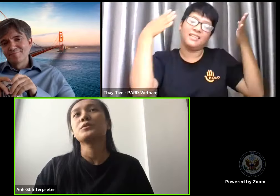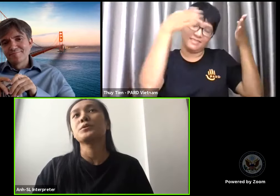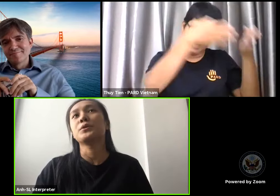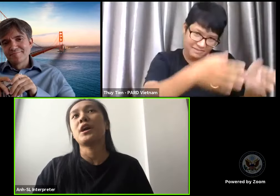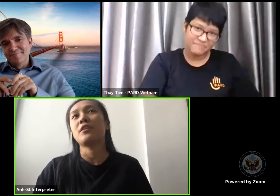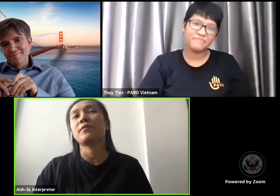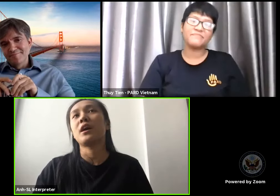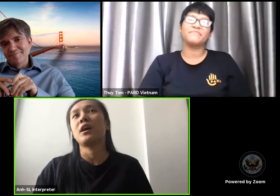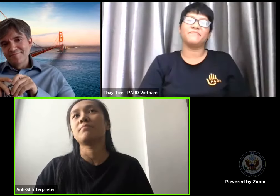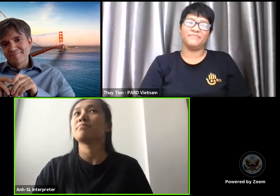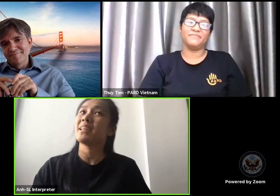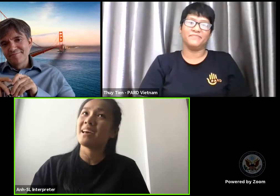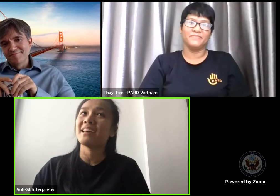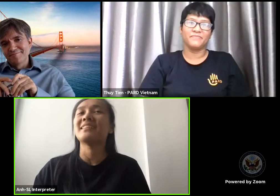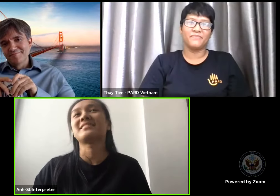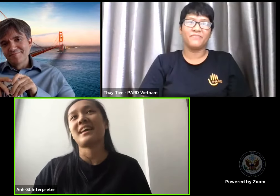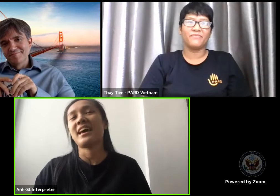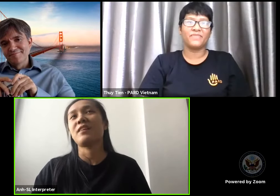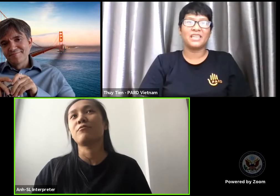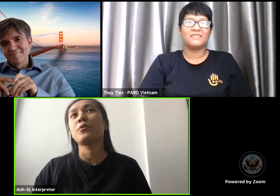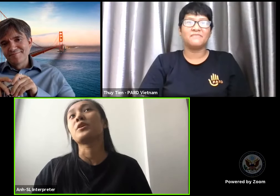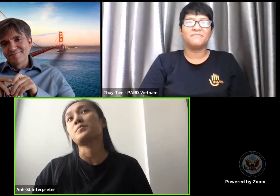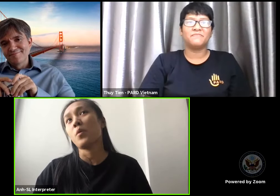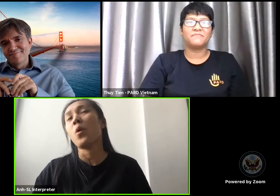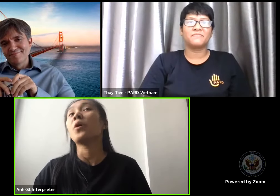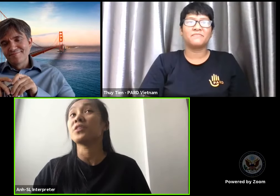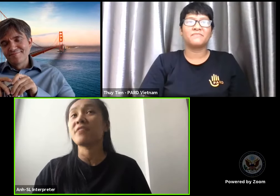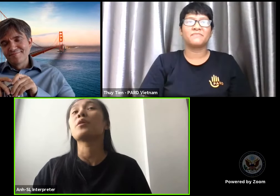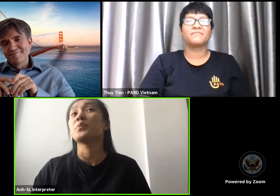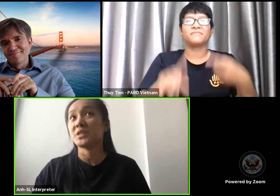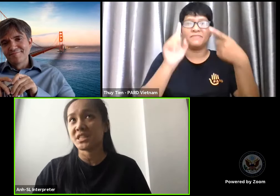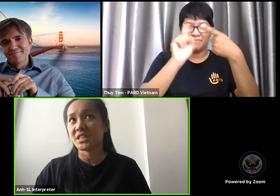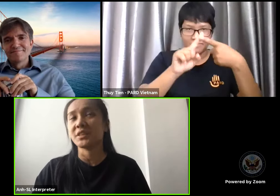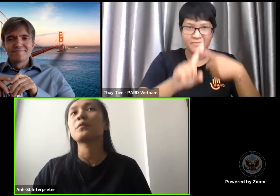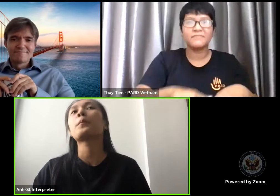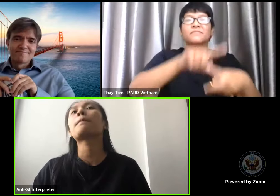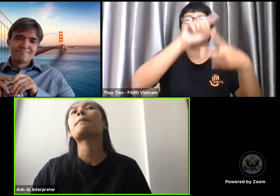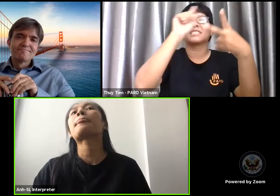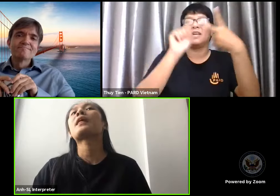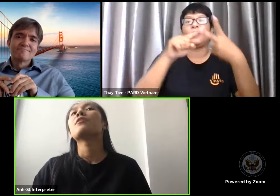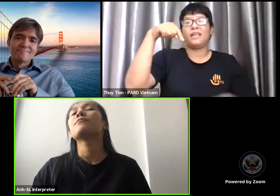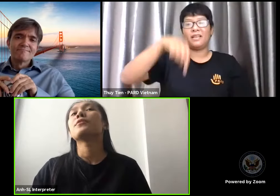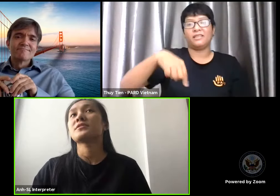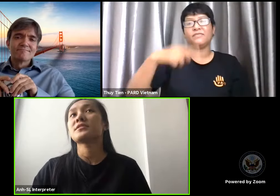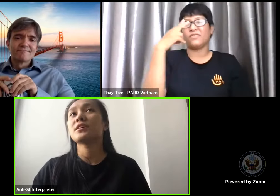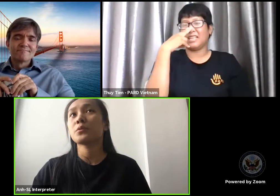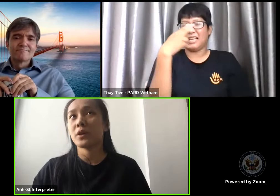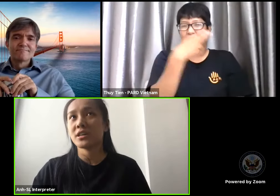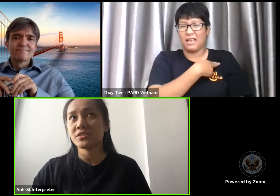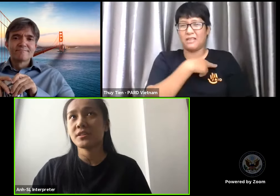to have plans and focus more on the deaf communities. For your second question,